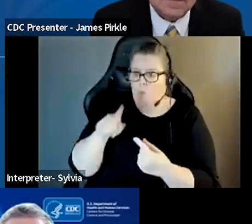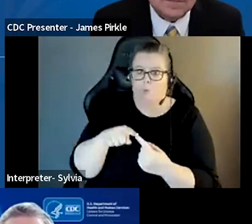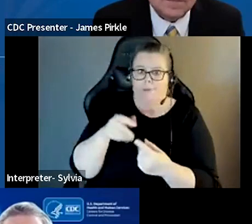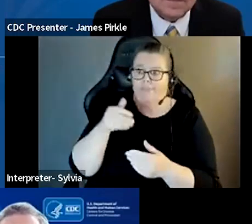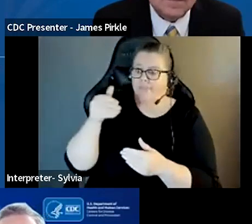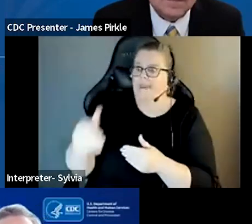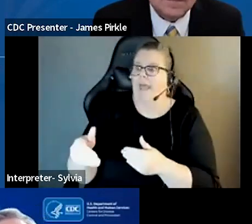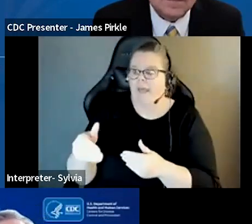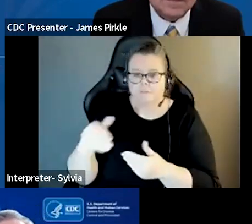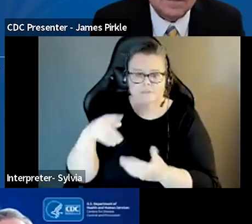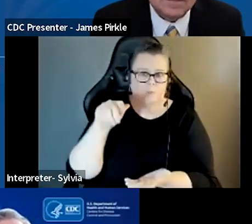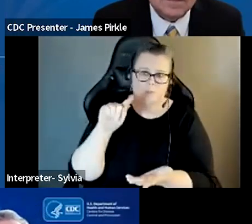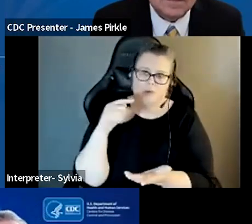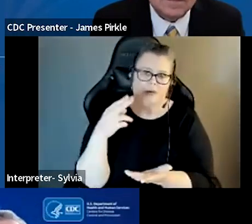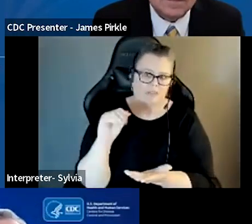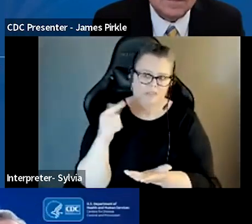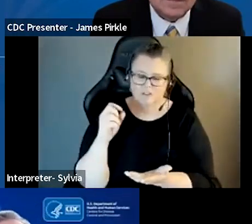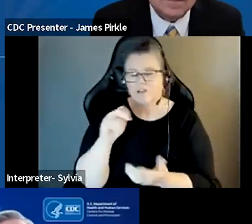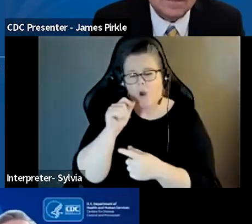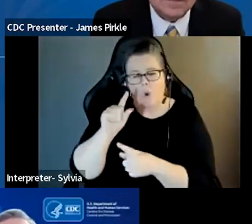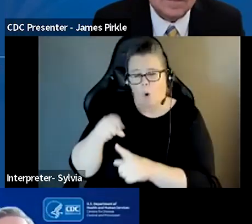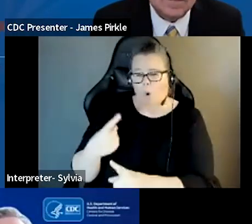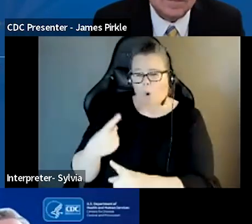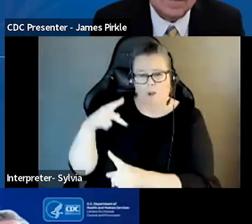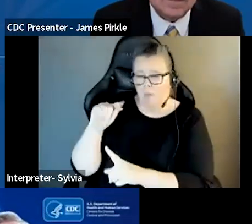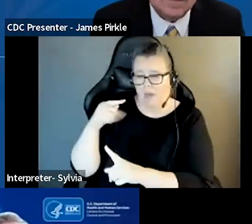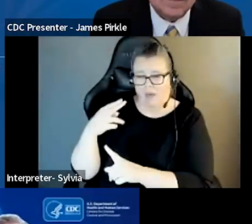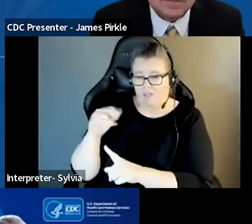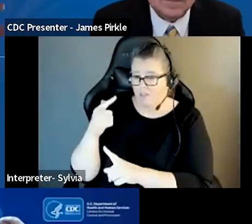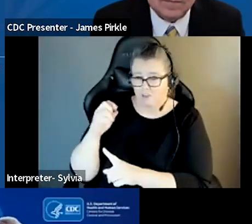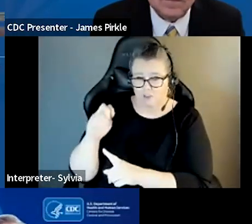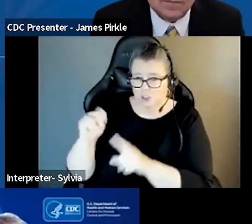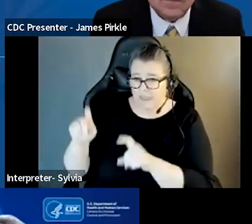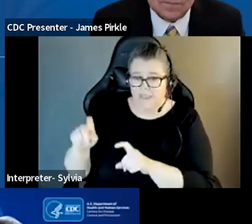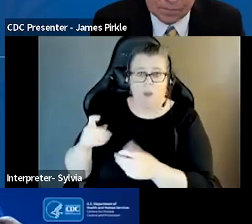and it's not just pathogenic tests -- a pathogen test, it could be, you know, a chemical test, whatever.